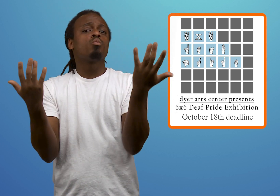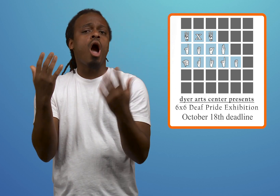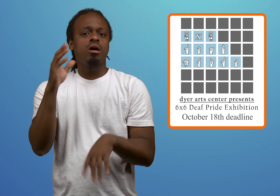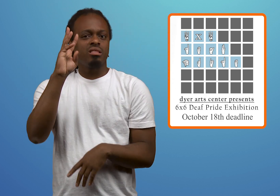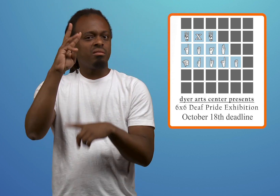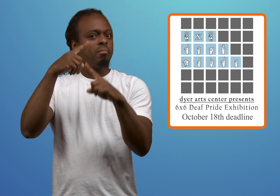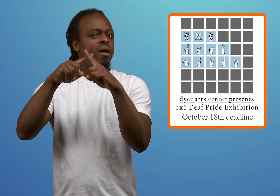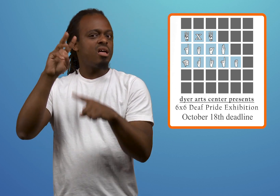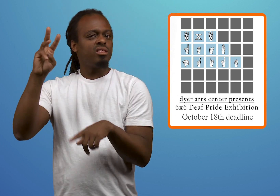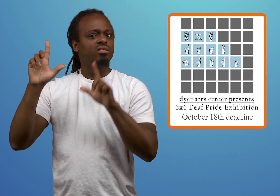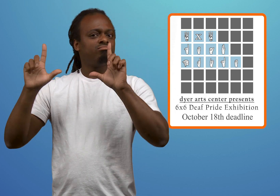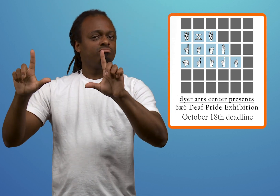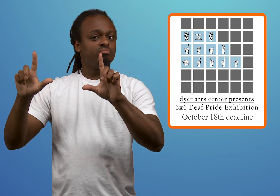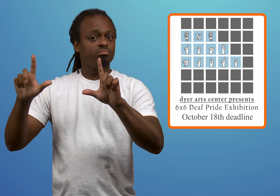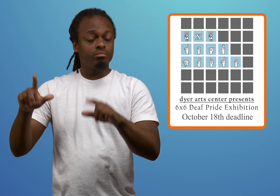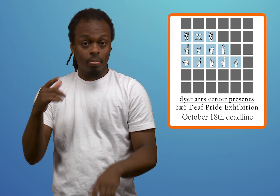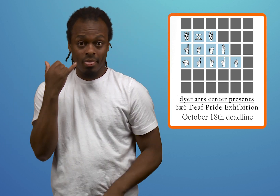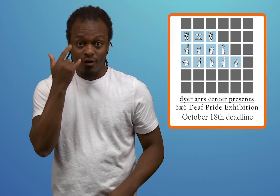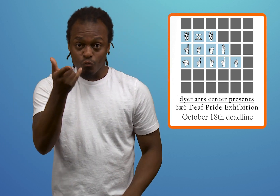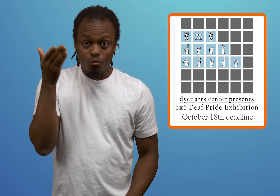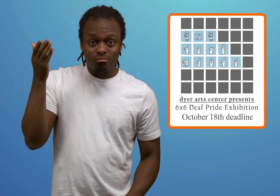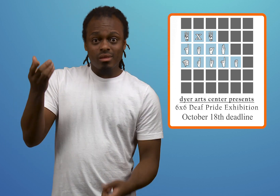This is the 6x6 exhibit.